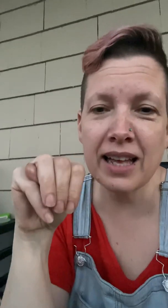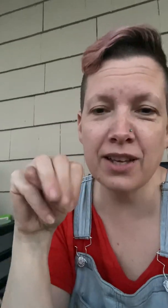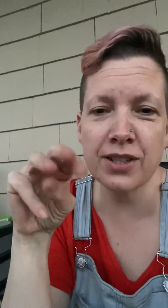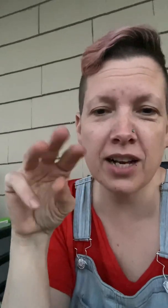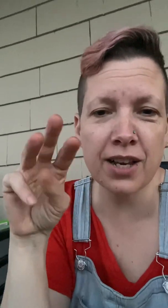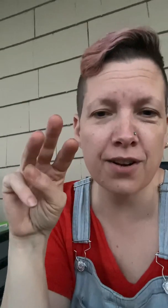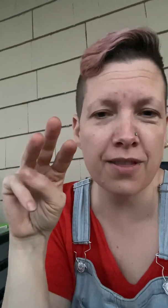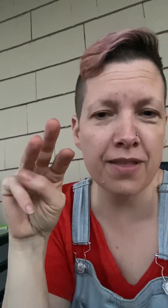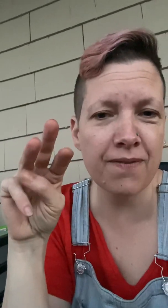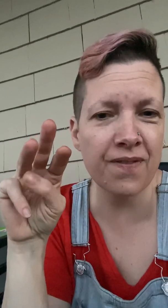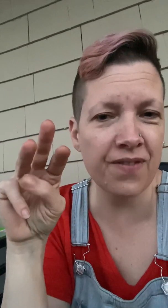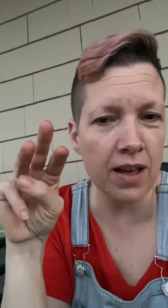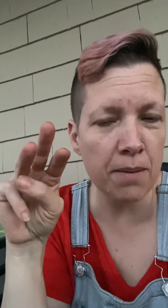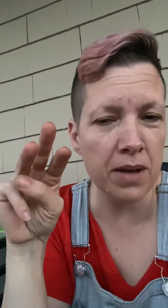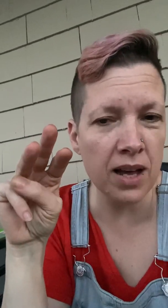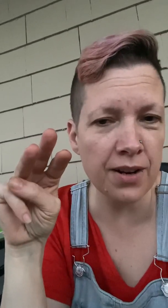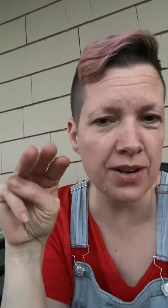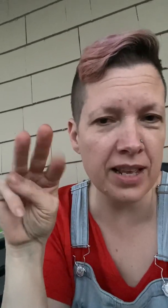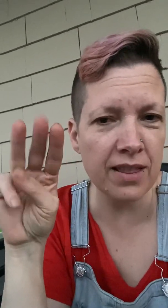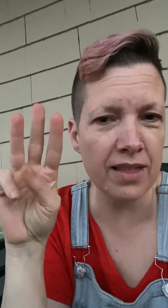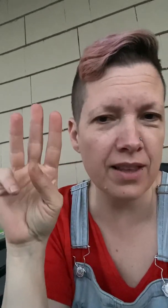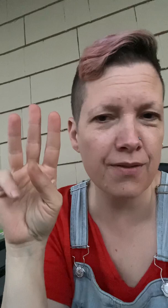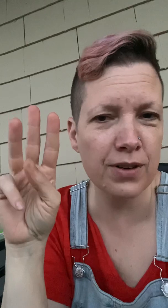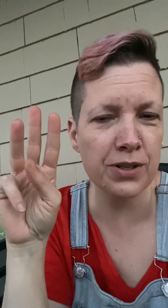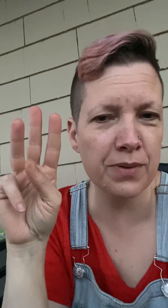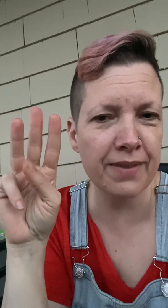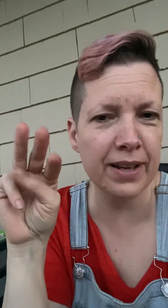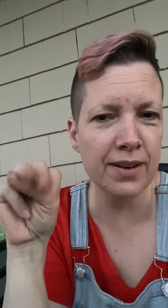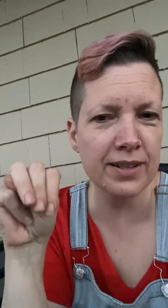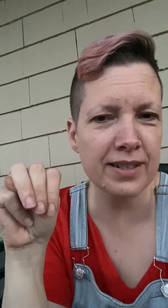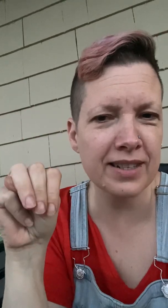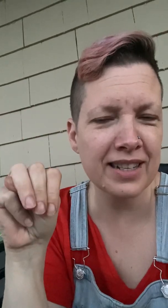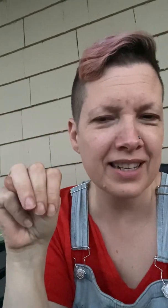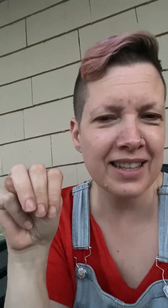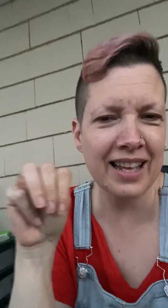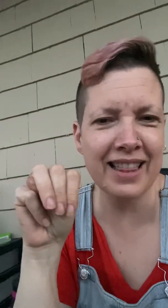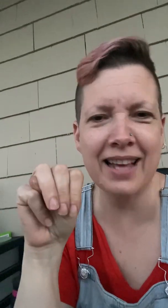you tuck your thumb underneath your first three fingers like that.